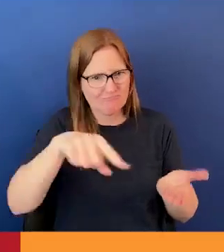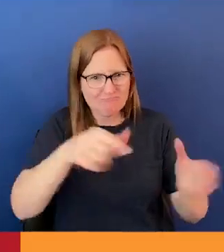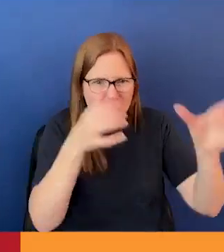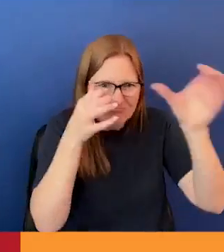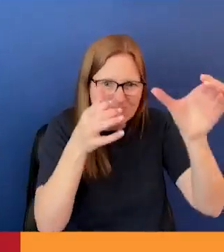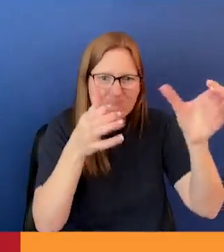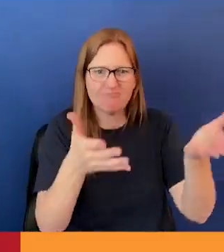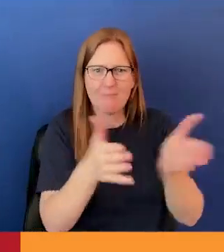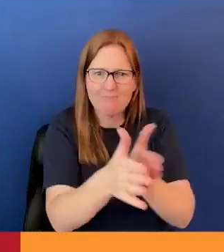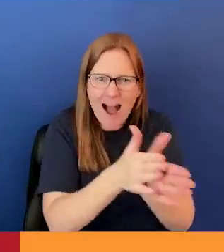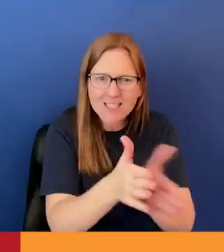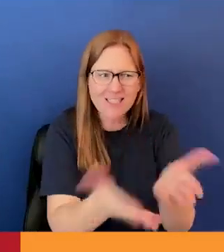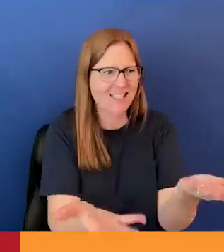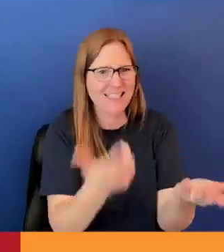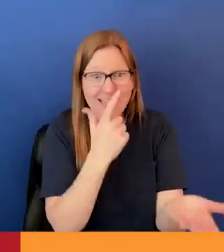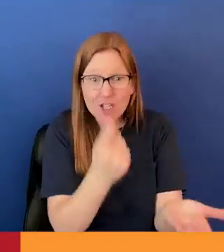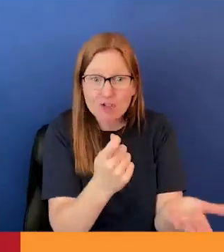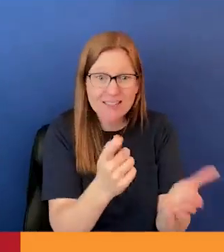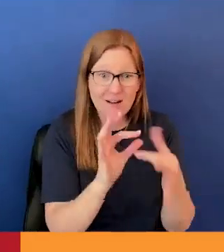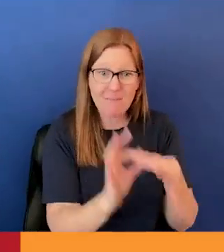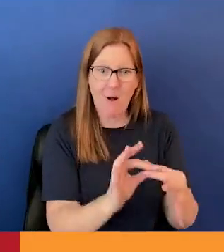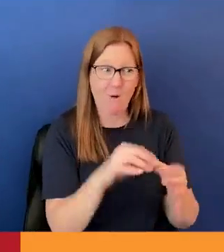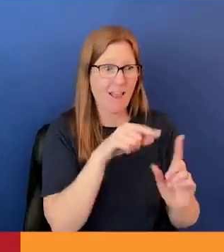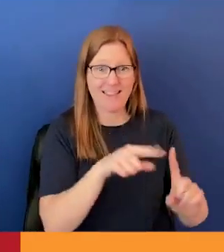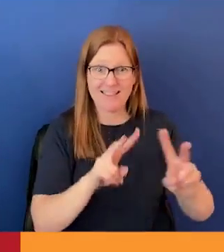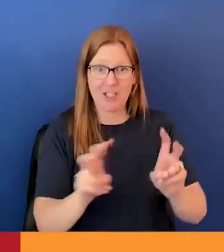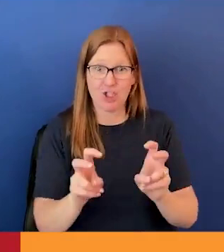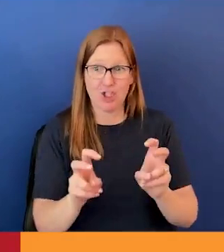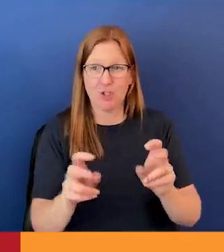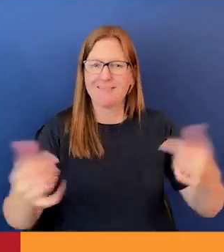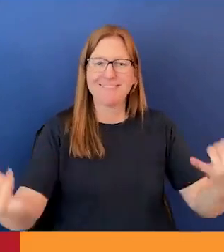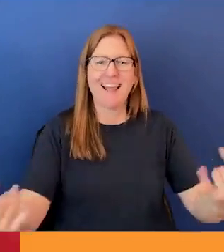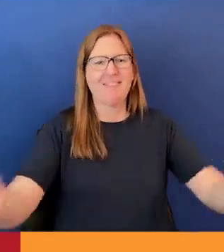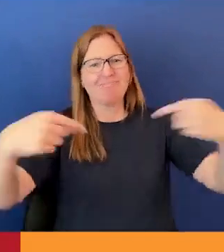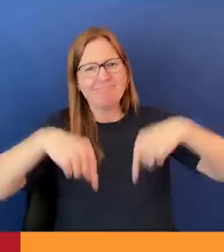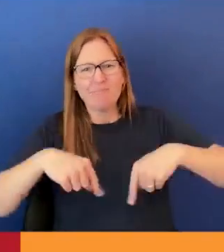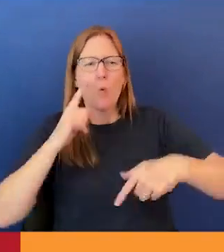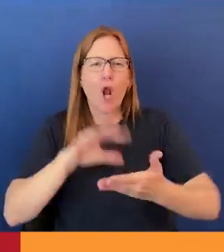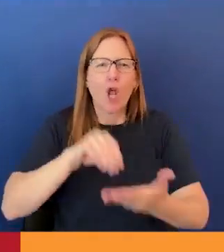passionate about this issue are coming together today. You're going to learn from the experts here at ACL.